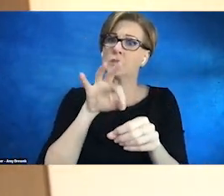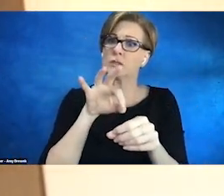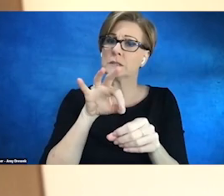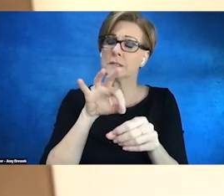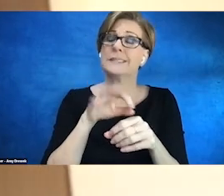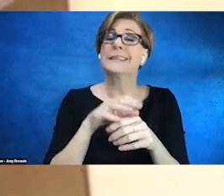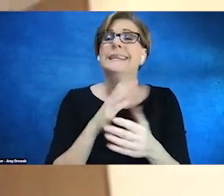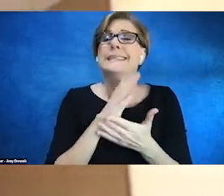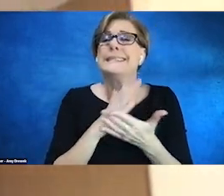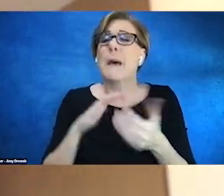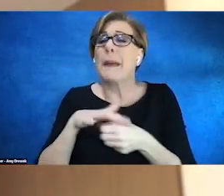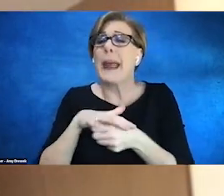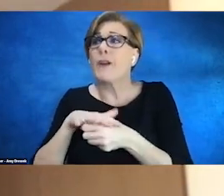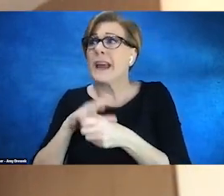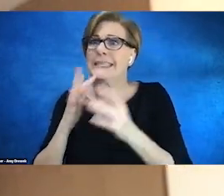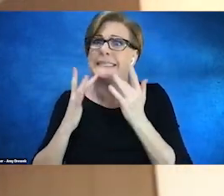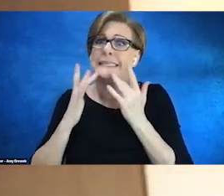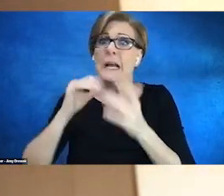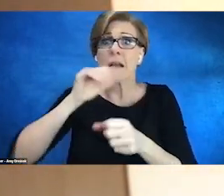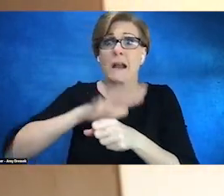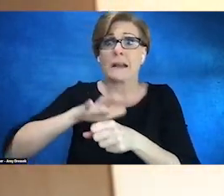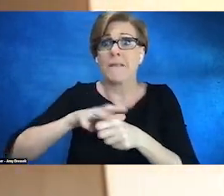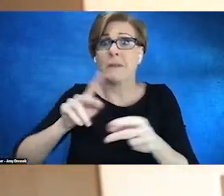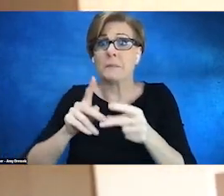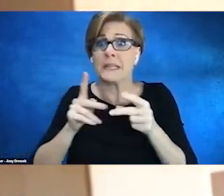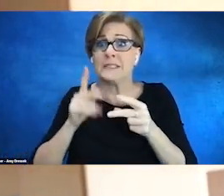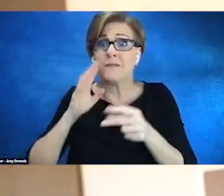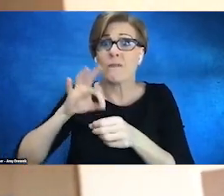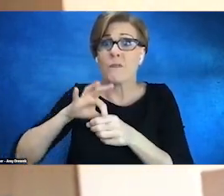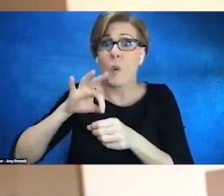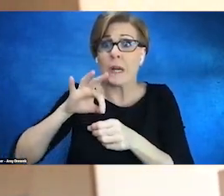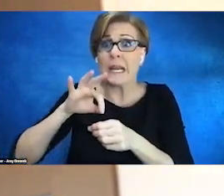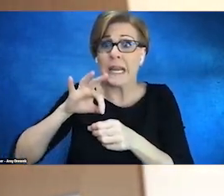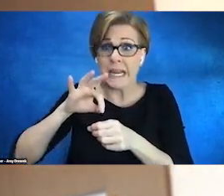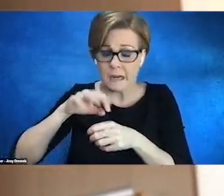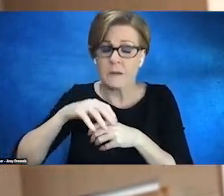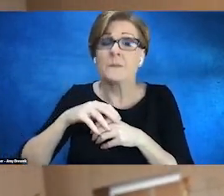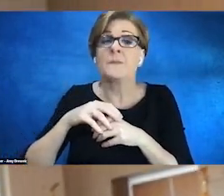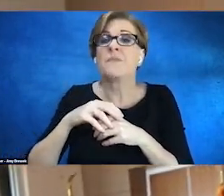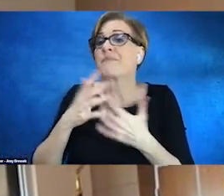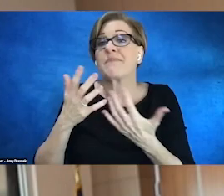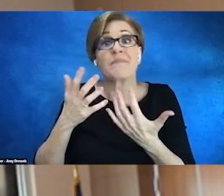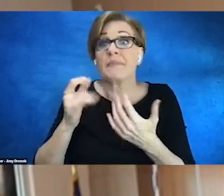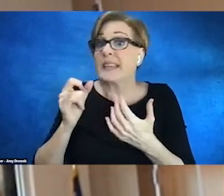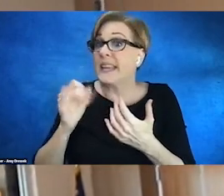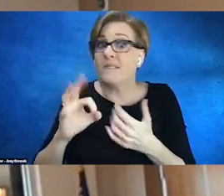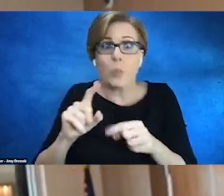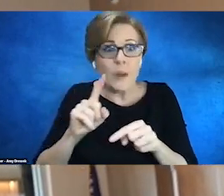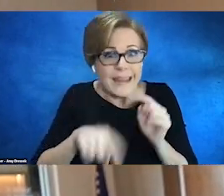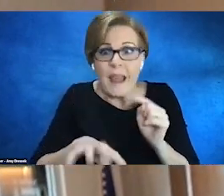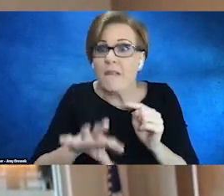within Maricopa County that we might be short on voting locations and in those instances we